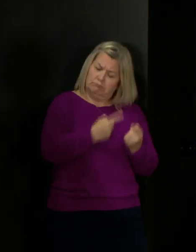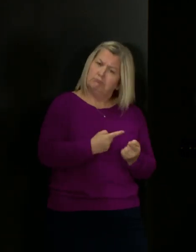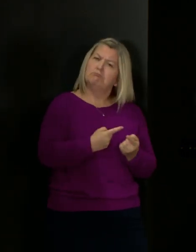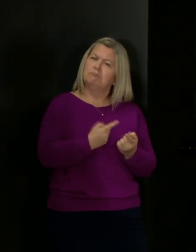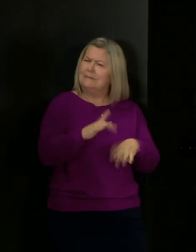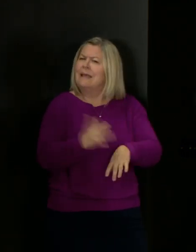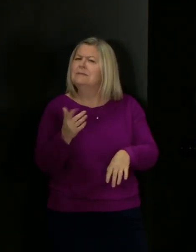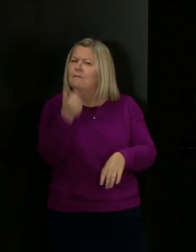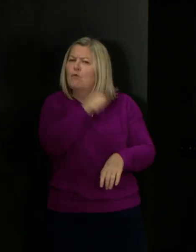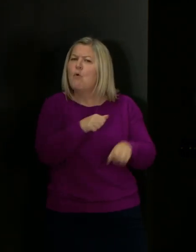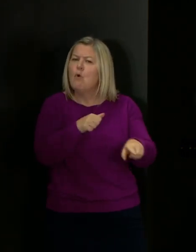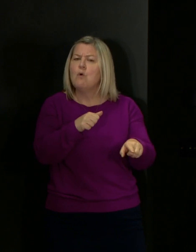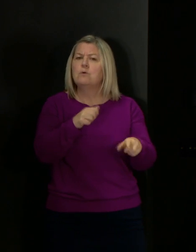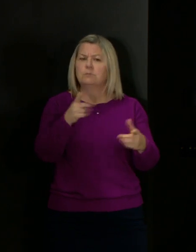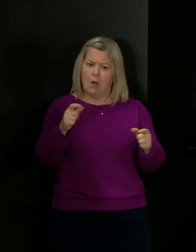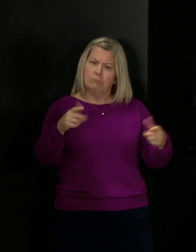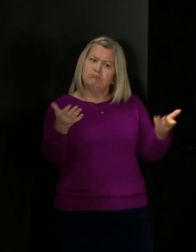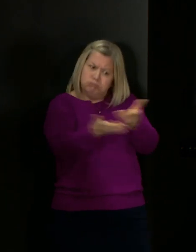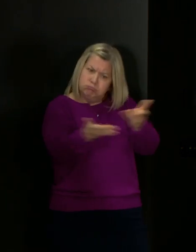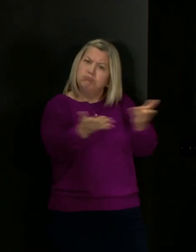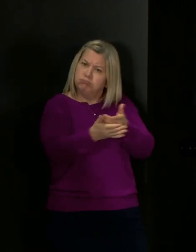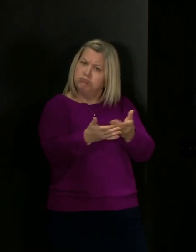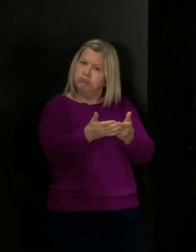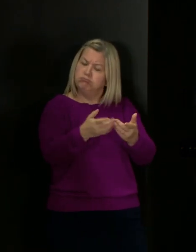quality of these conversations at the forefront of people's minds.